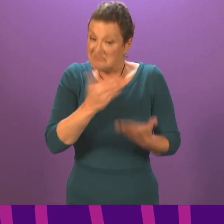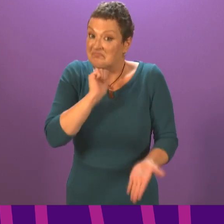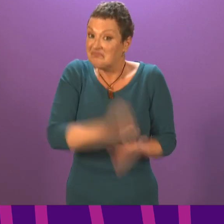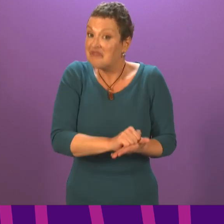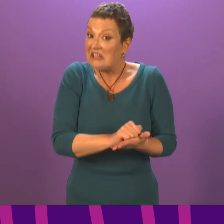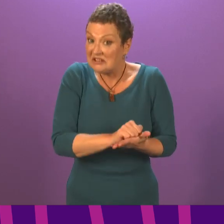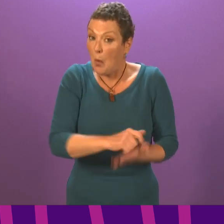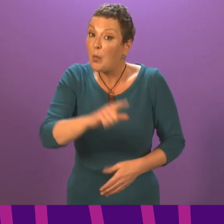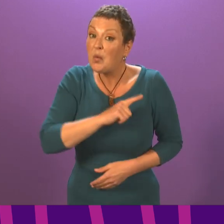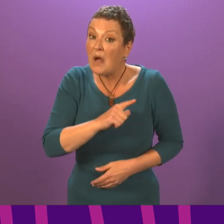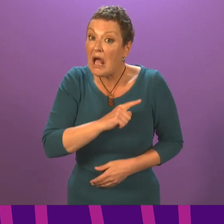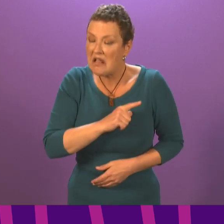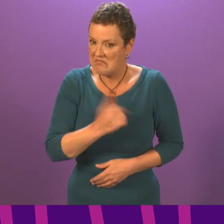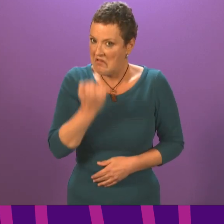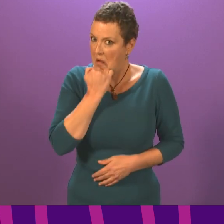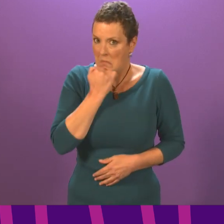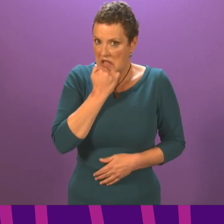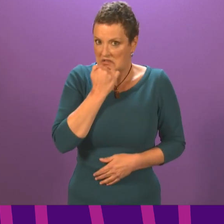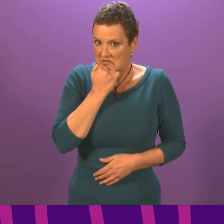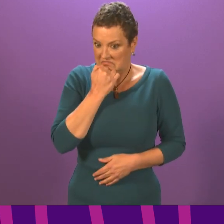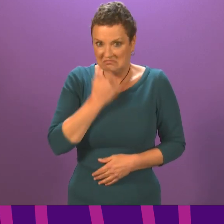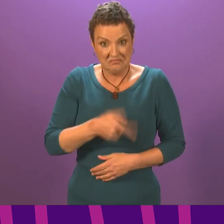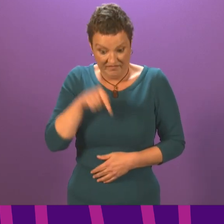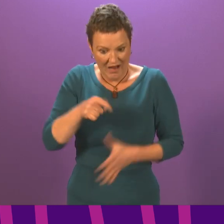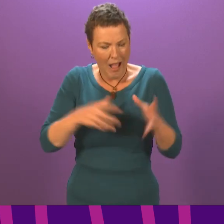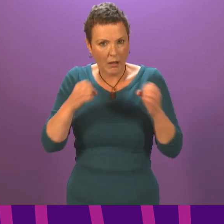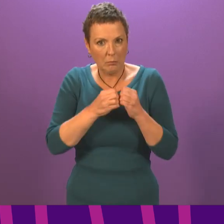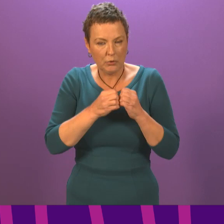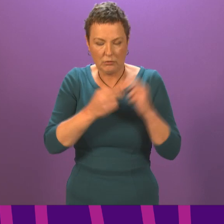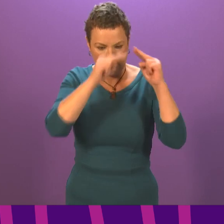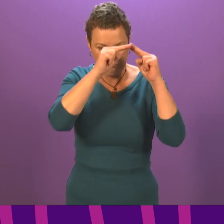been validated this week, as case numbers have now fallen again by more than 70 per